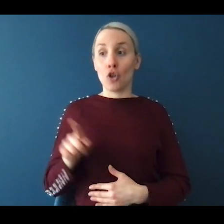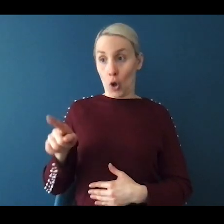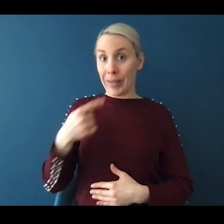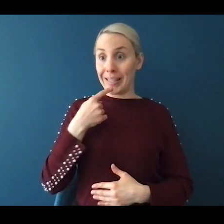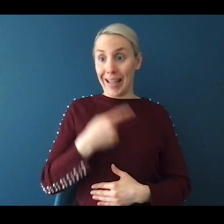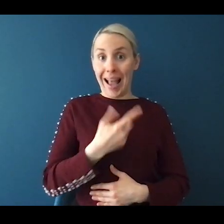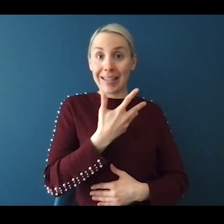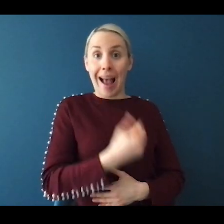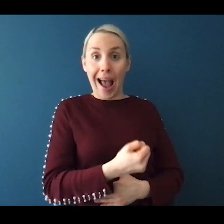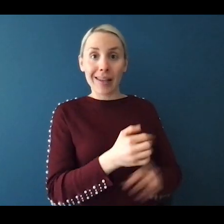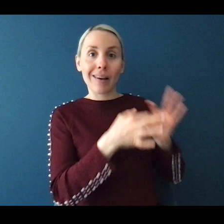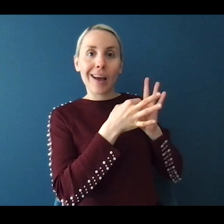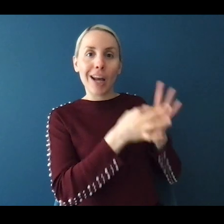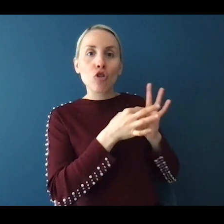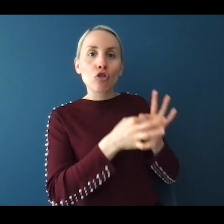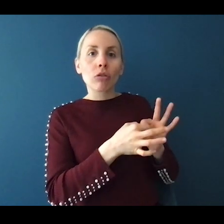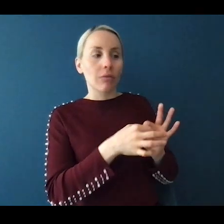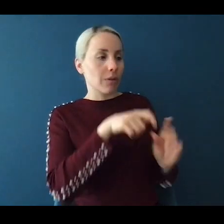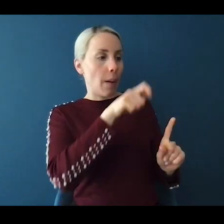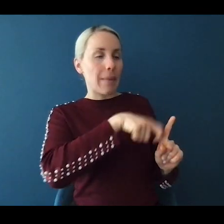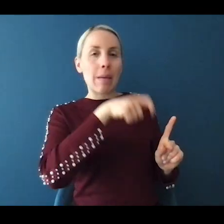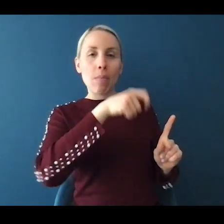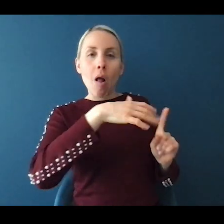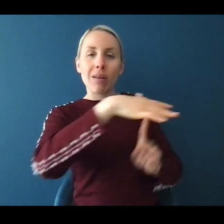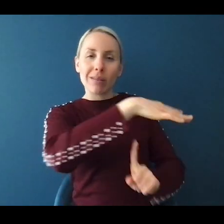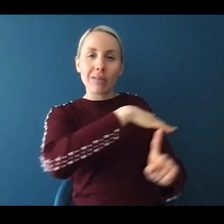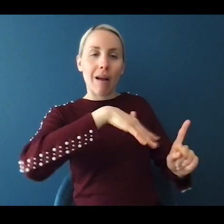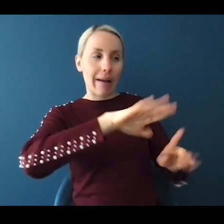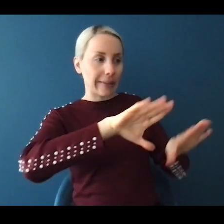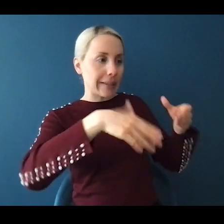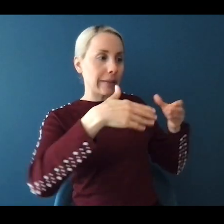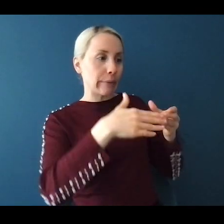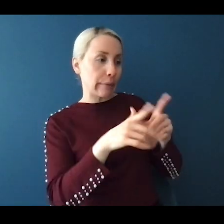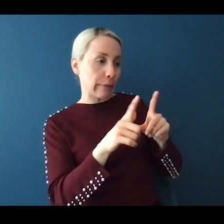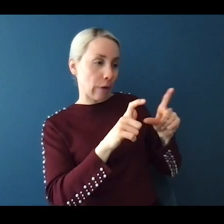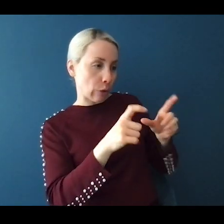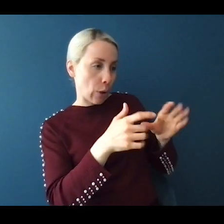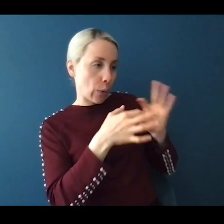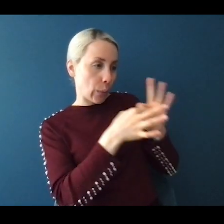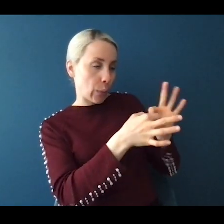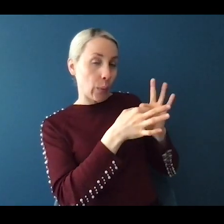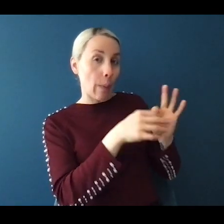and the connection was already there it's actually the ambition for it and the way that